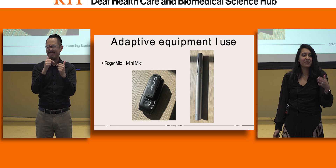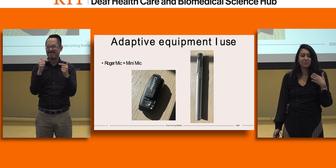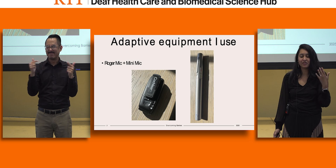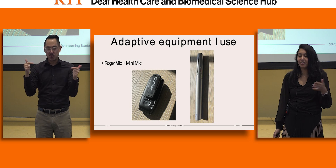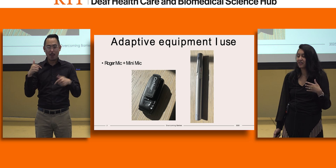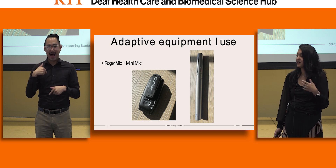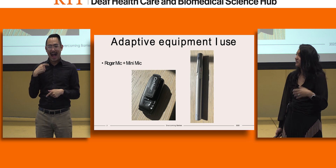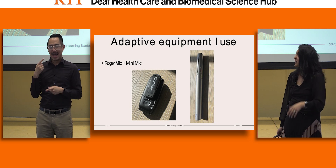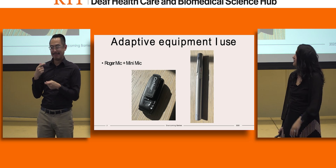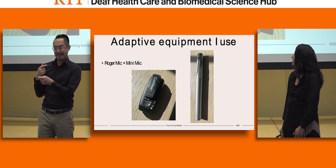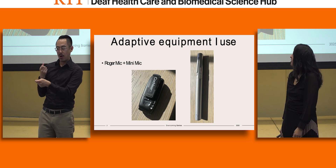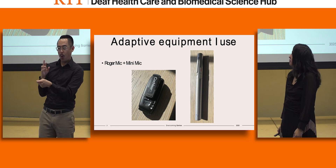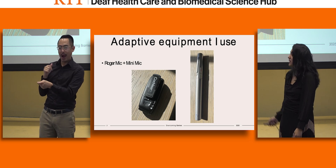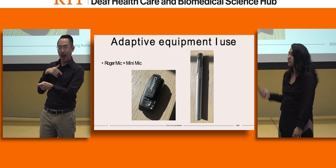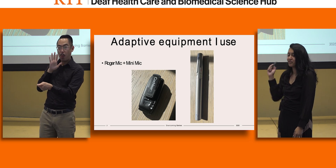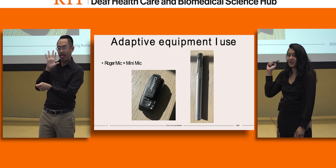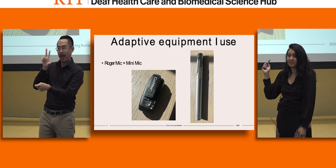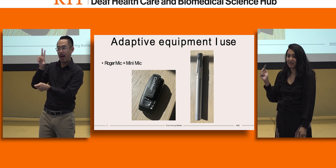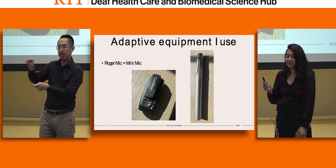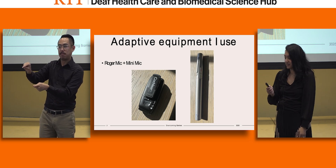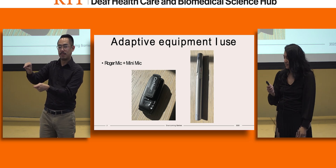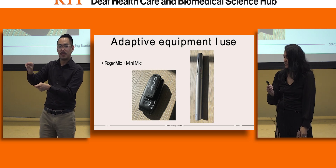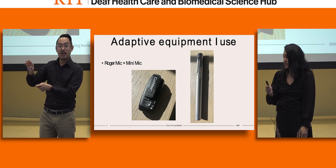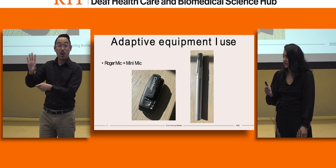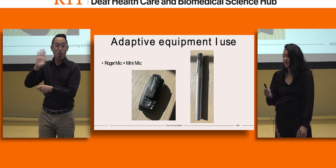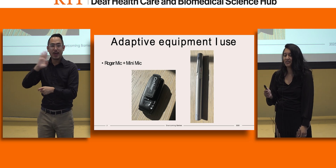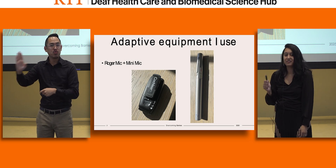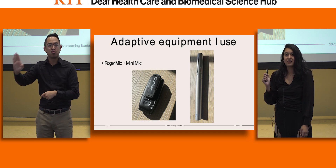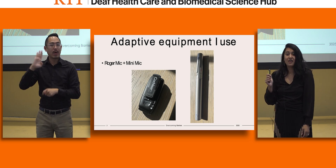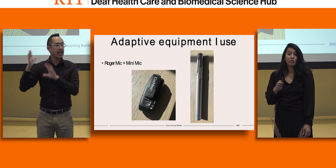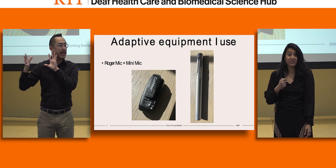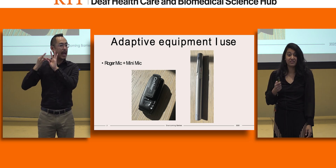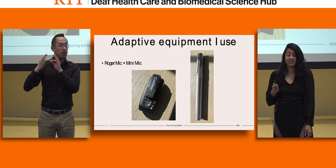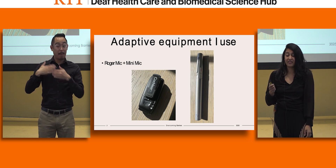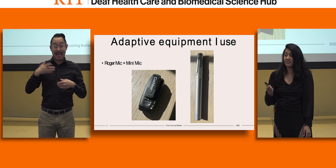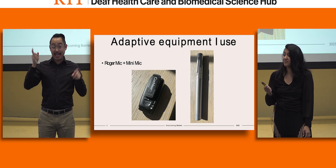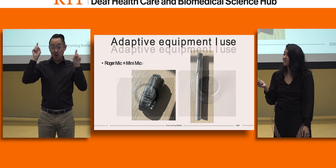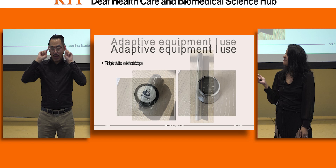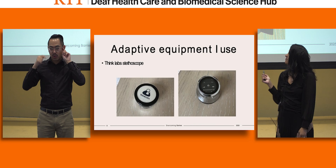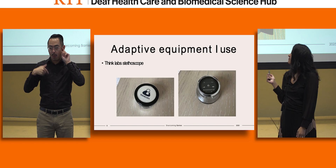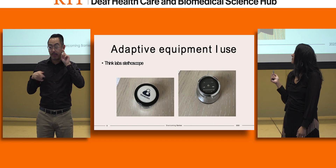who might be talking to me, to help amplify directly into my hearing aids what they're saying.